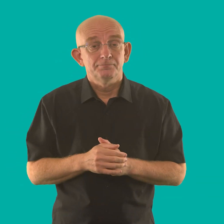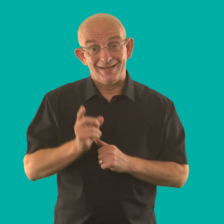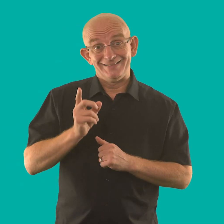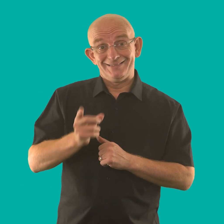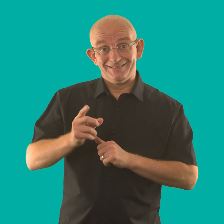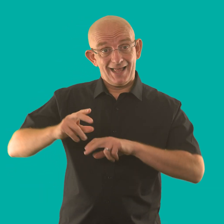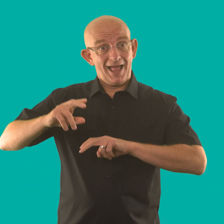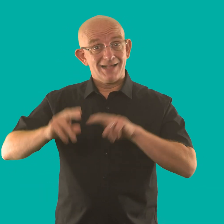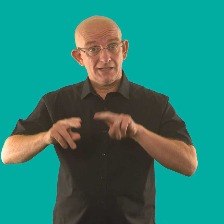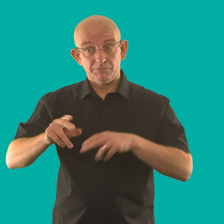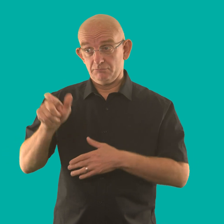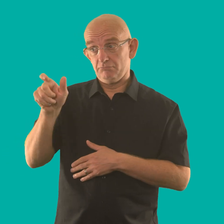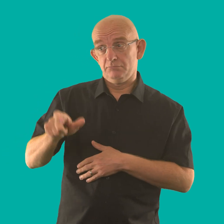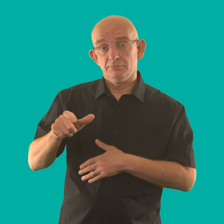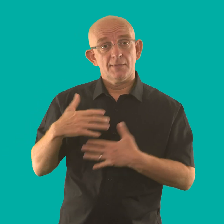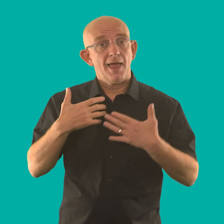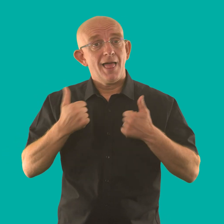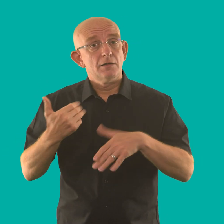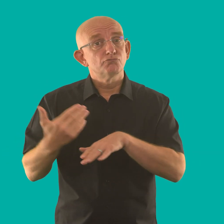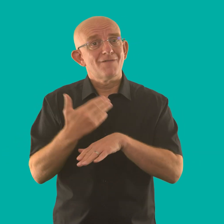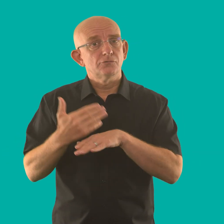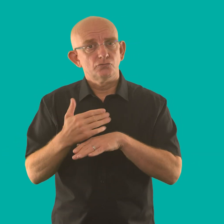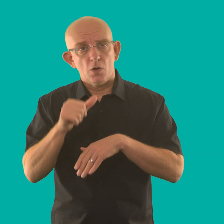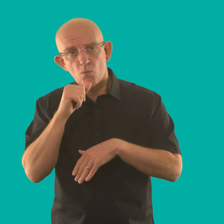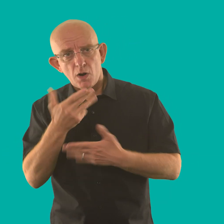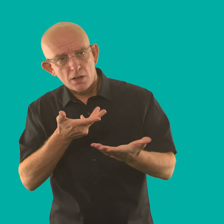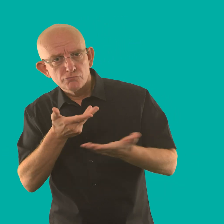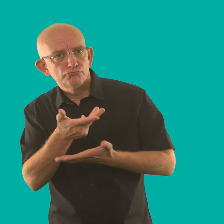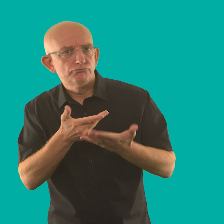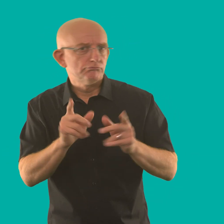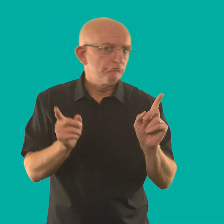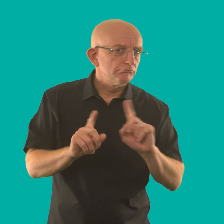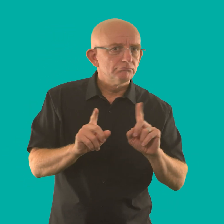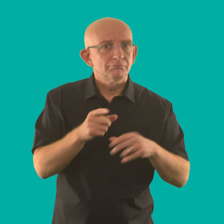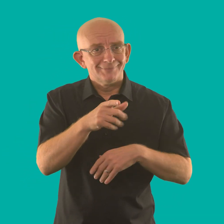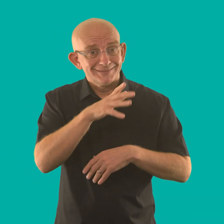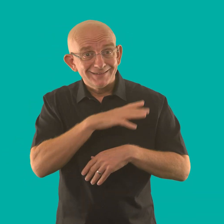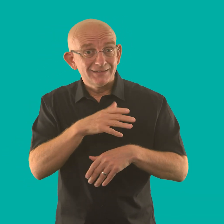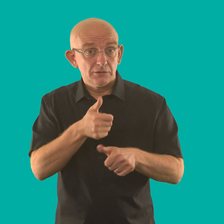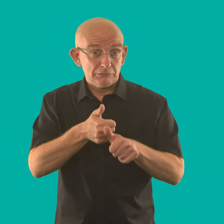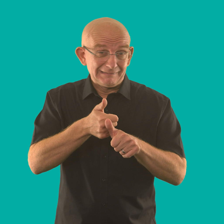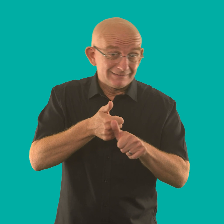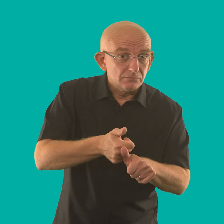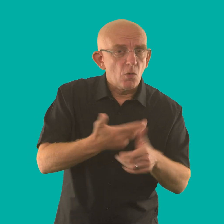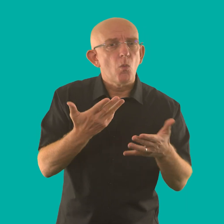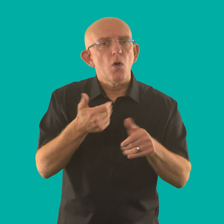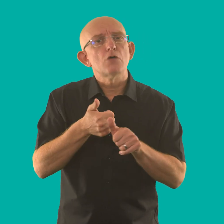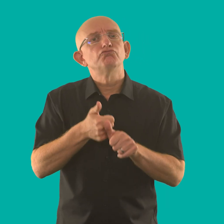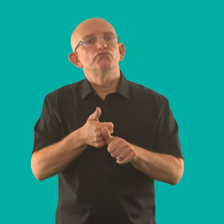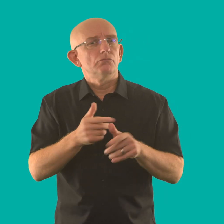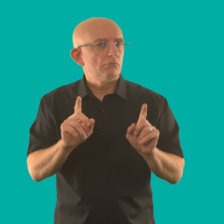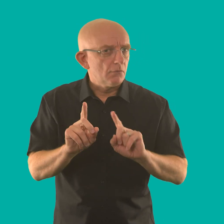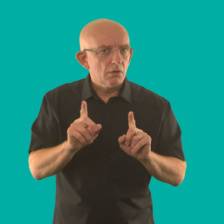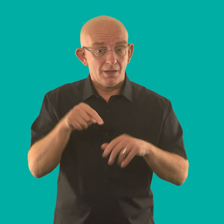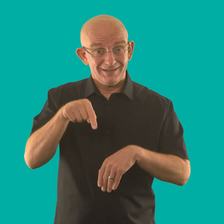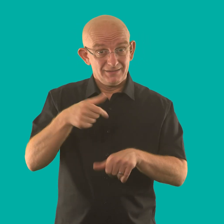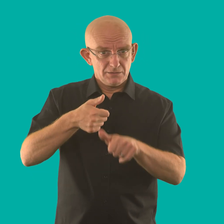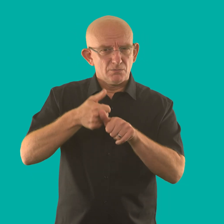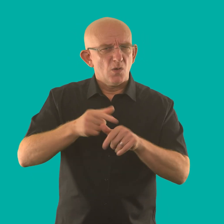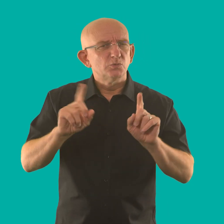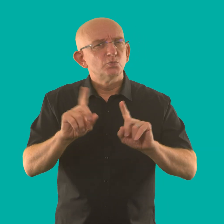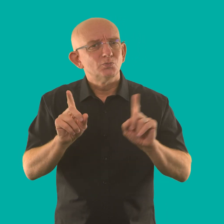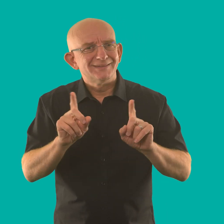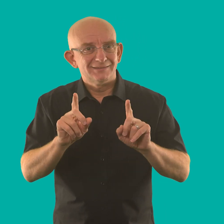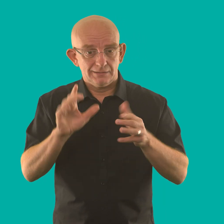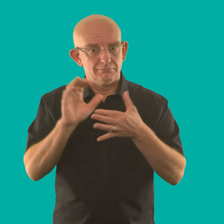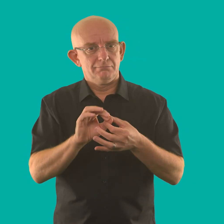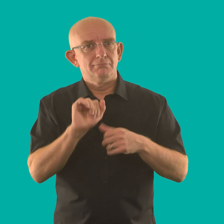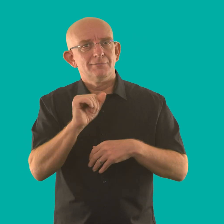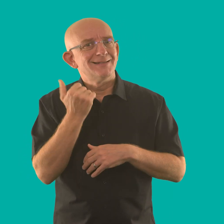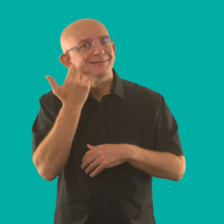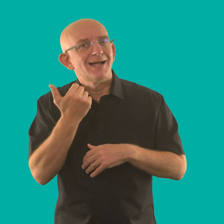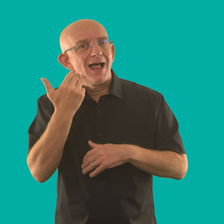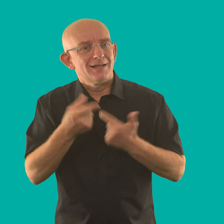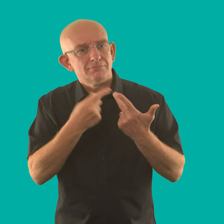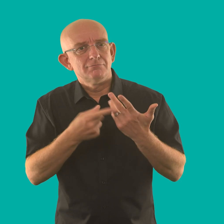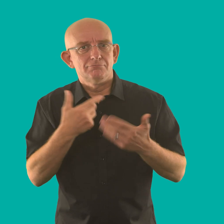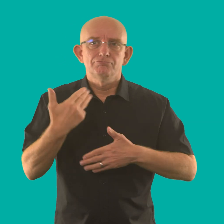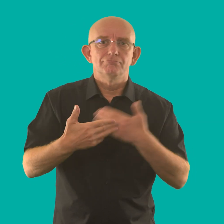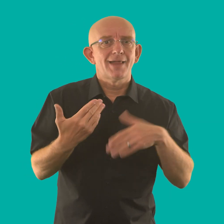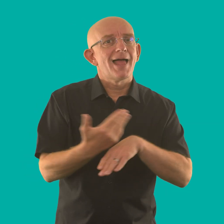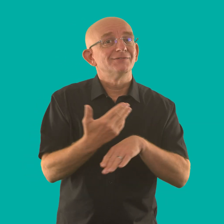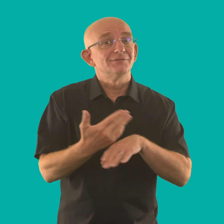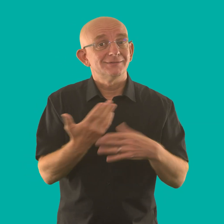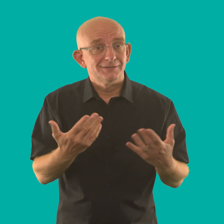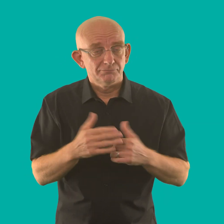At an assessment, the health professional will look at how much support or what kind of support you need to do daily activities.